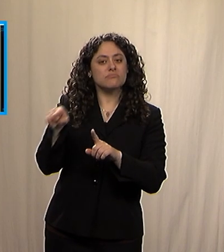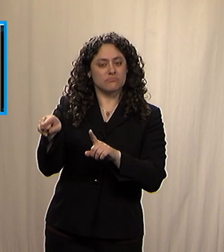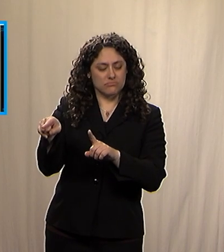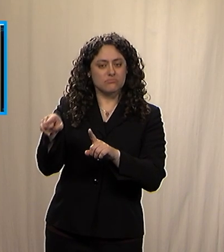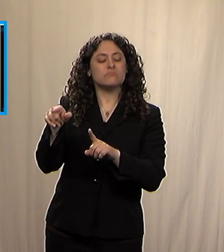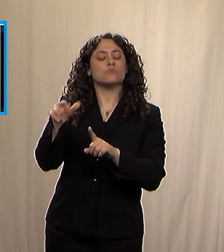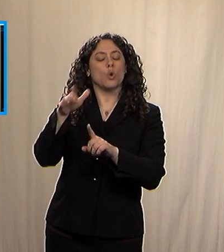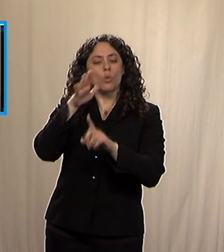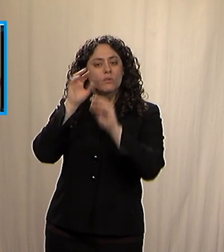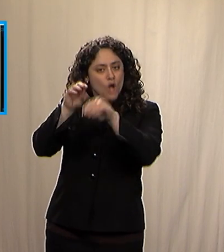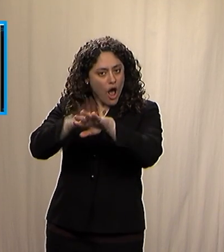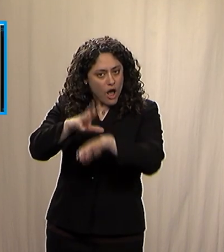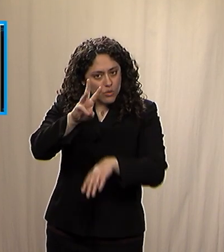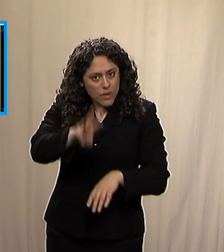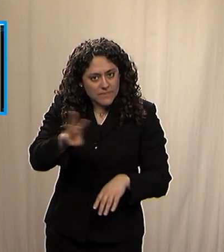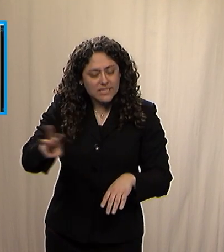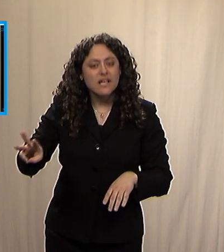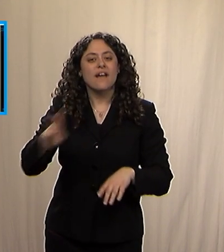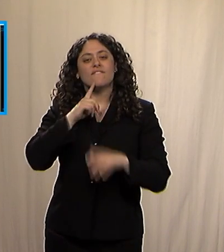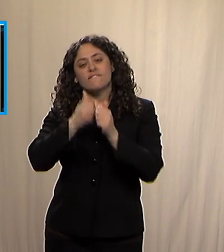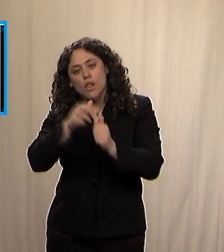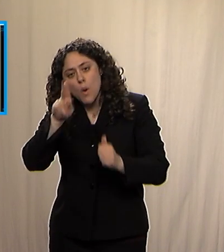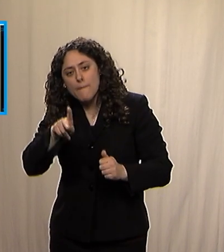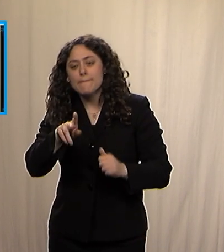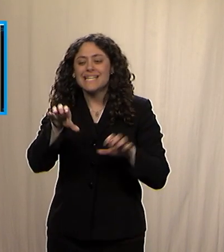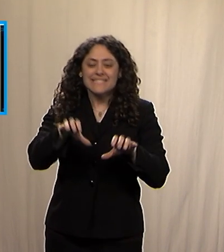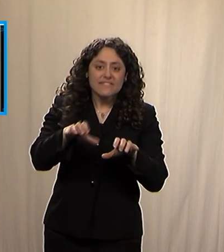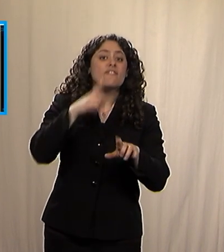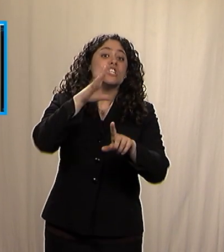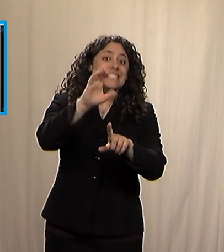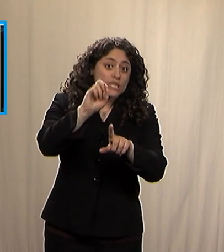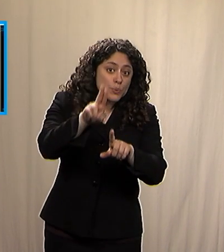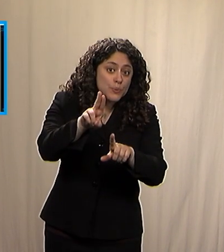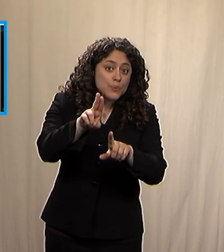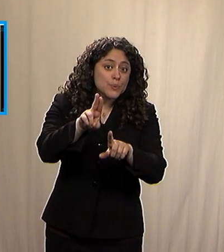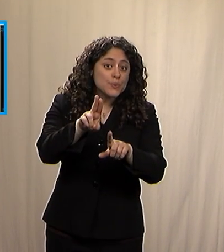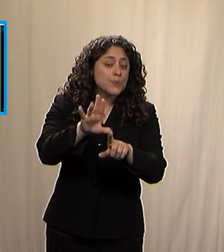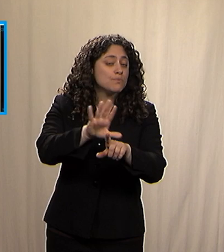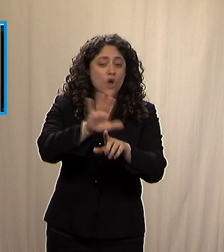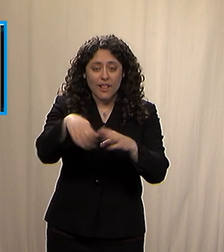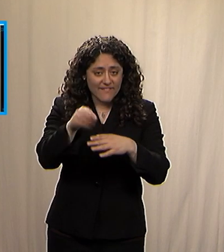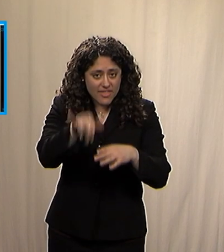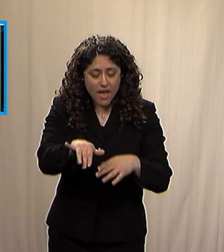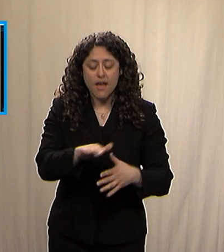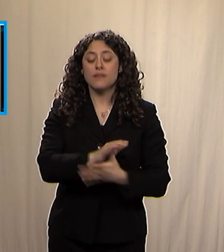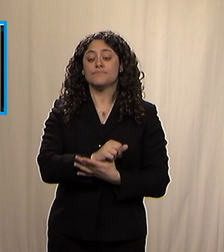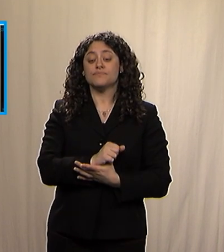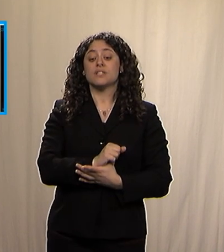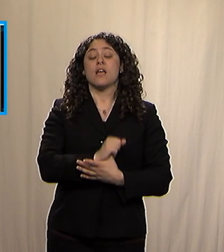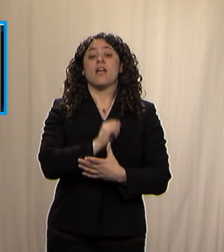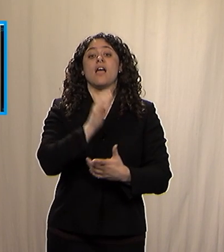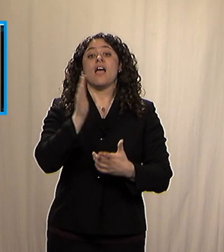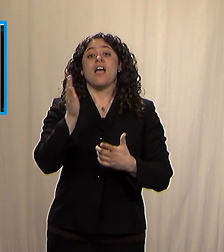for CEUs and everything. So I am now going to make announcements.